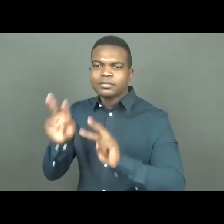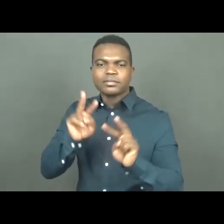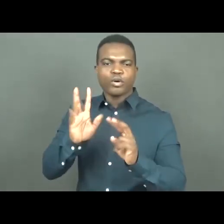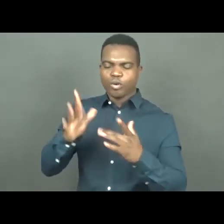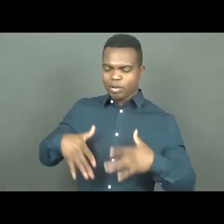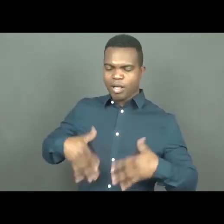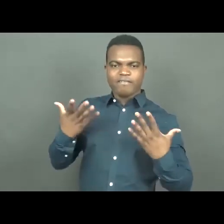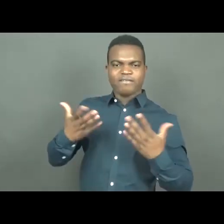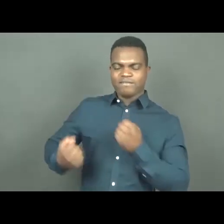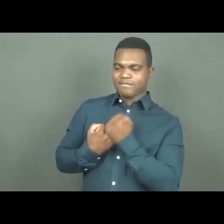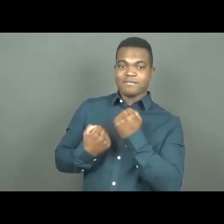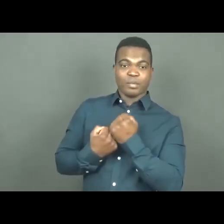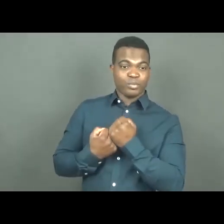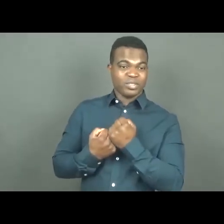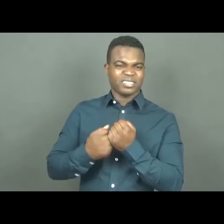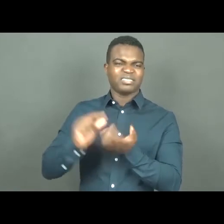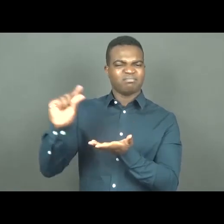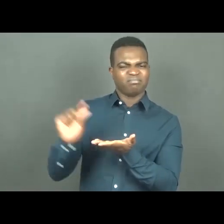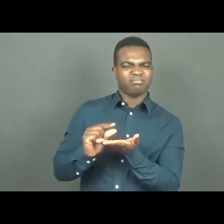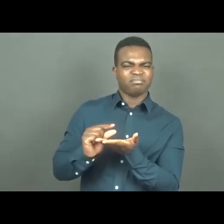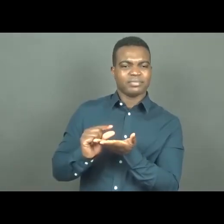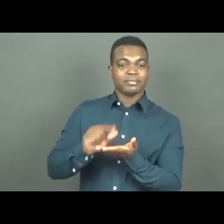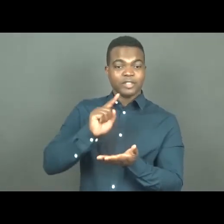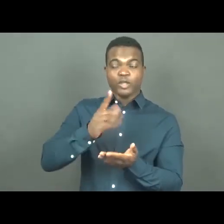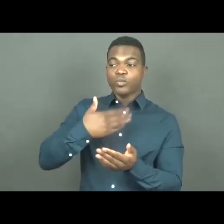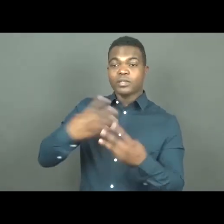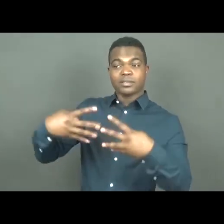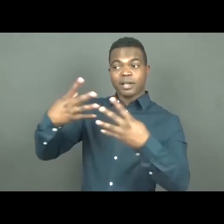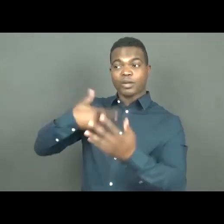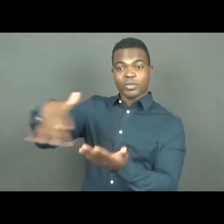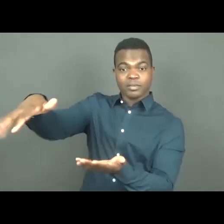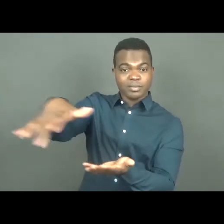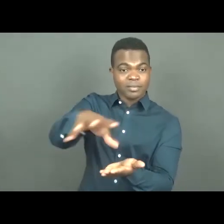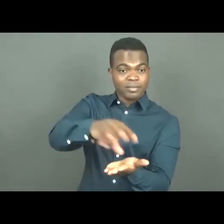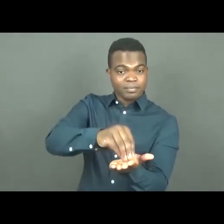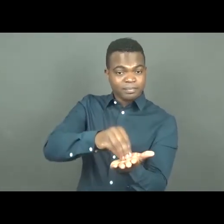so it was easier to go back to the disability monograph and in using those census data through